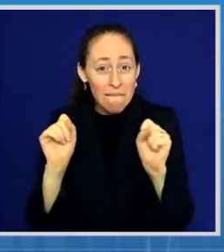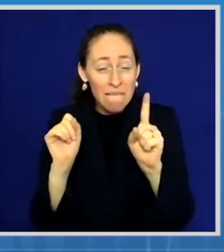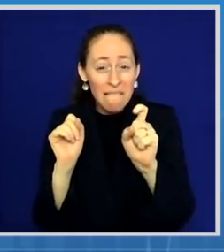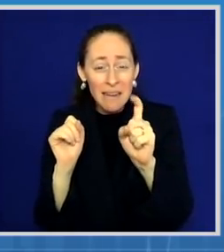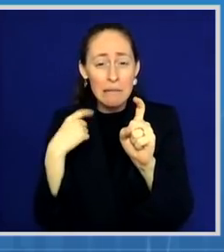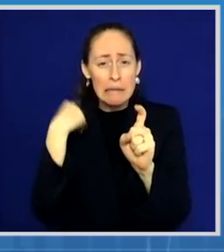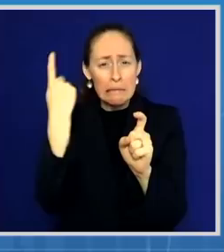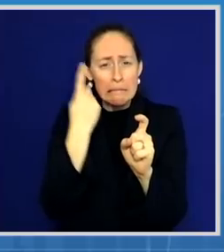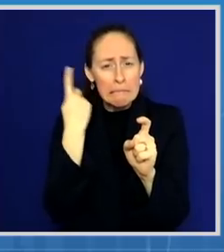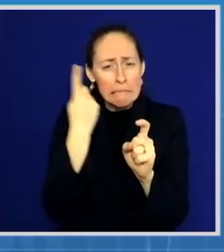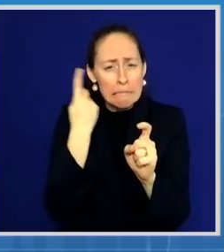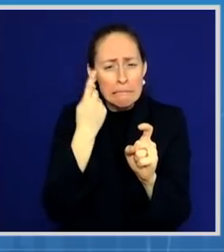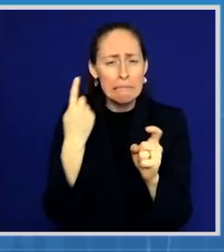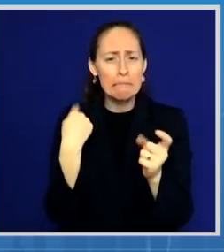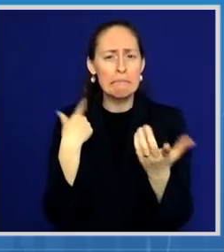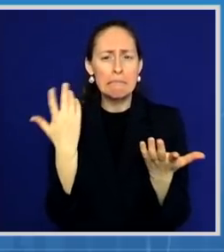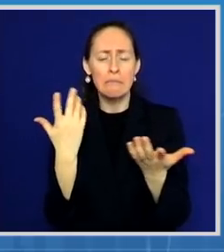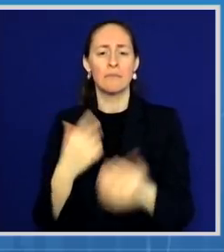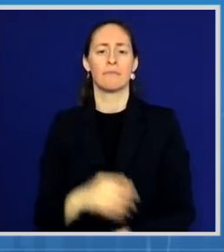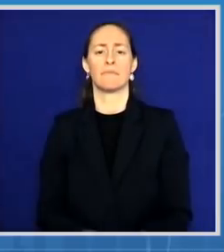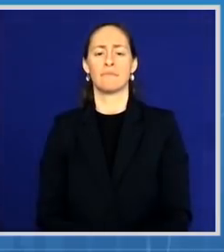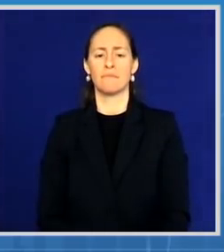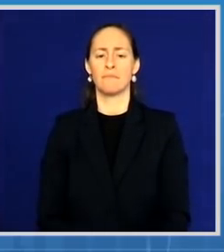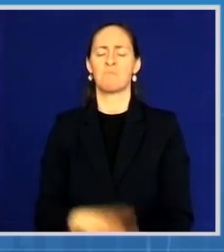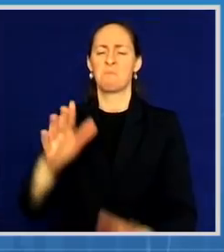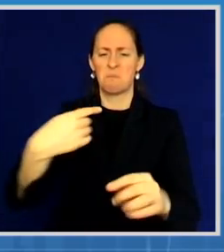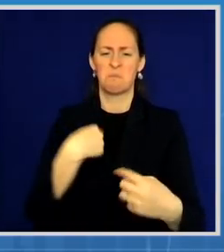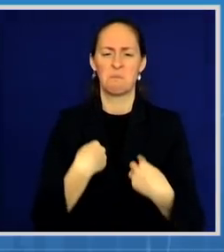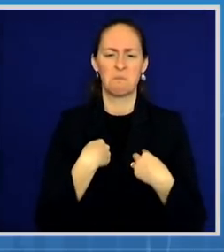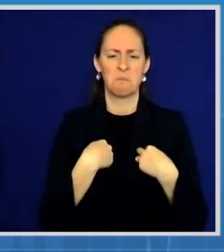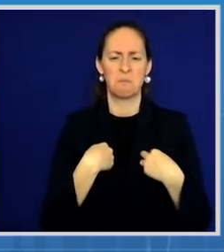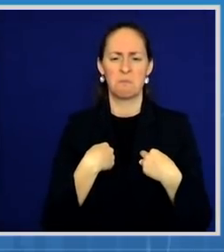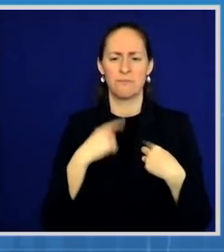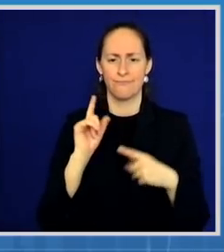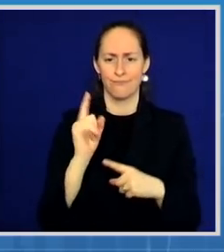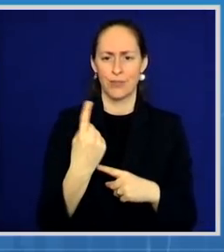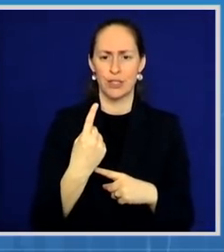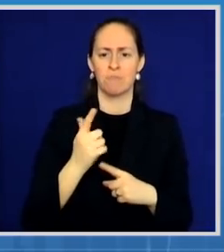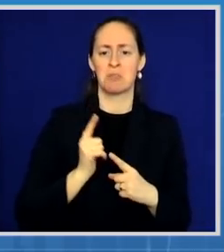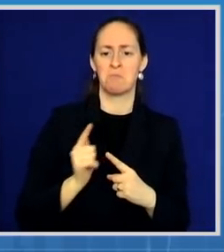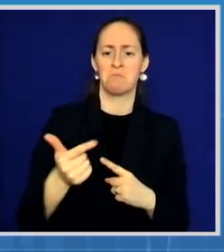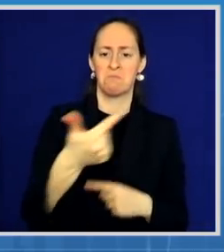if you want to add anything here. I think situations clearly vary by state.